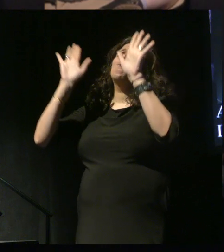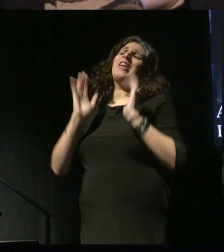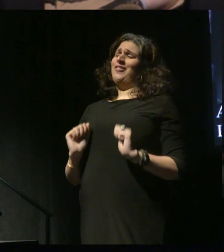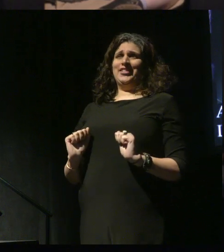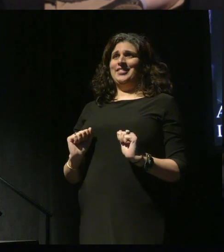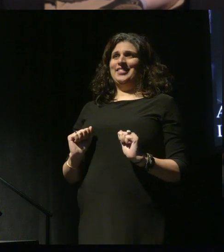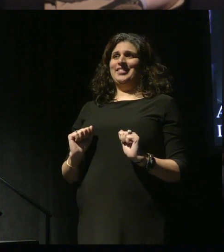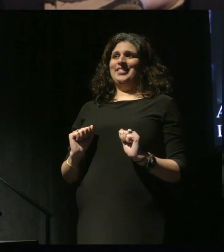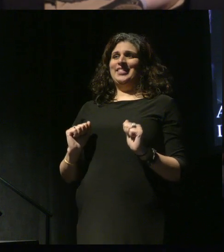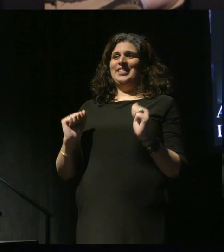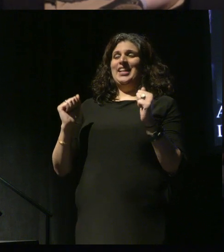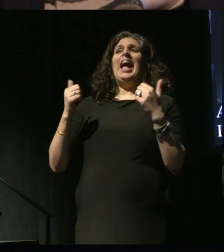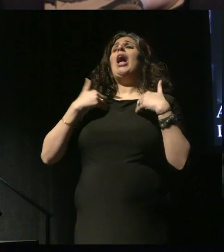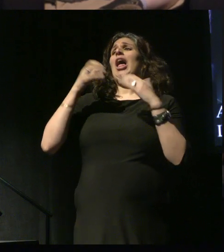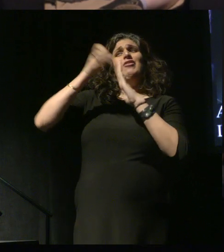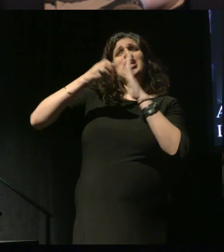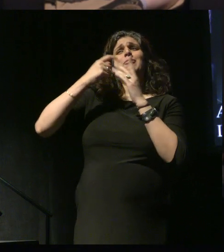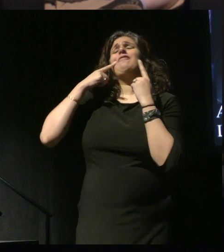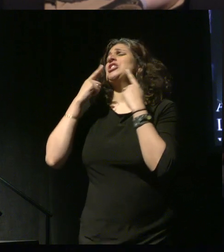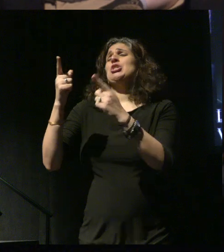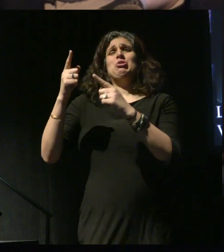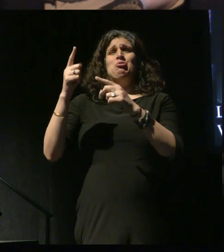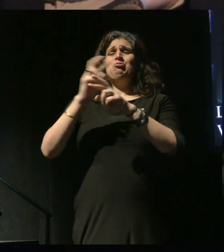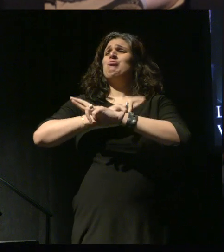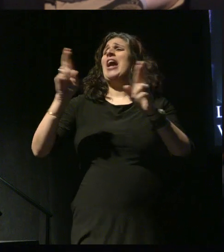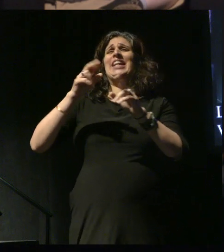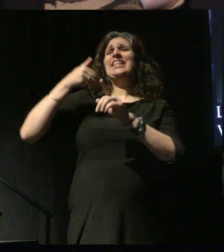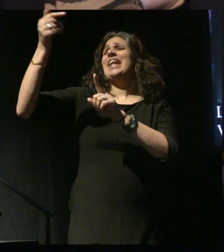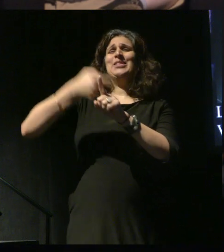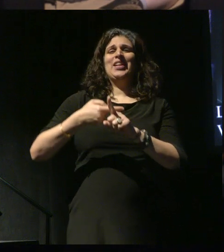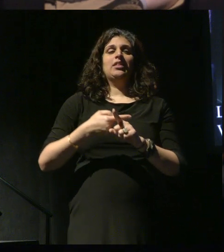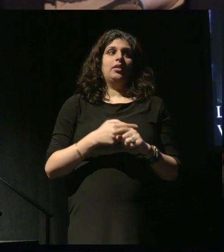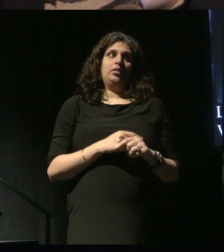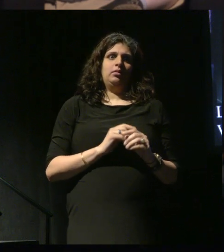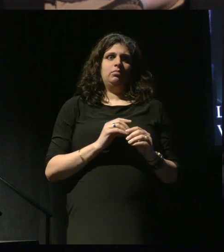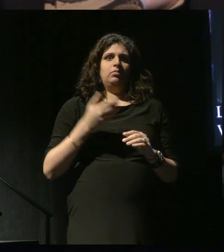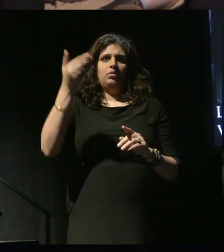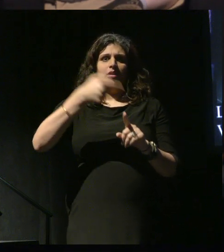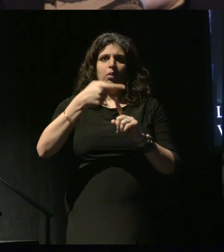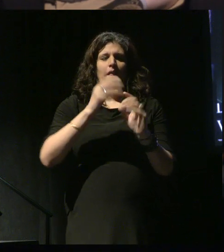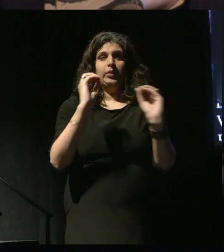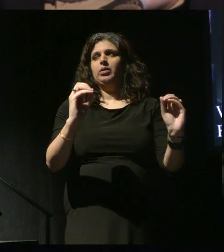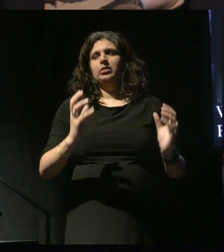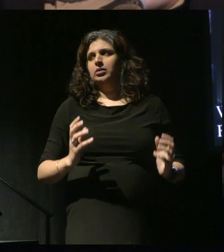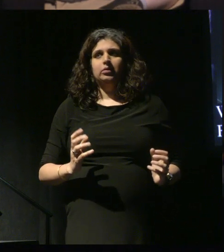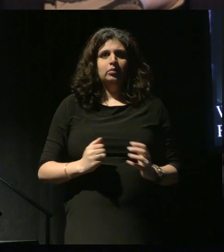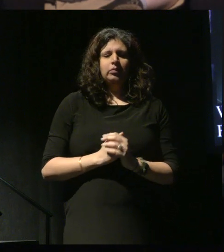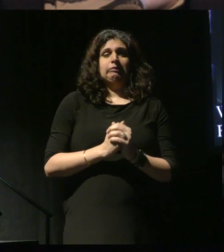I'm gonna have a lot of chapters for you from the novel by next month." And then of course, like, I'd written nothing. It was zero things, you know, I'm like, my poor agents,